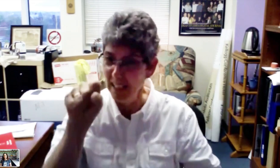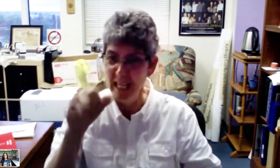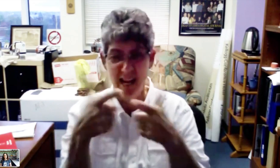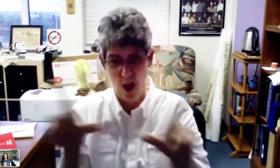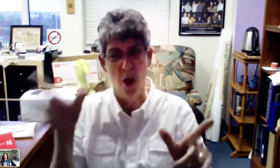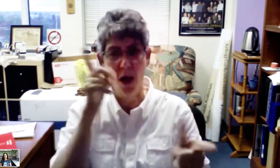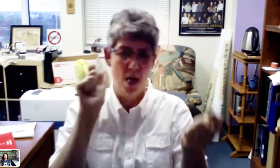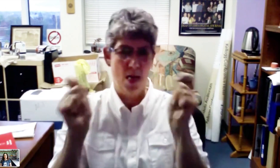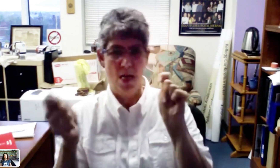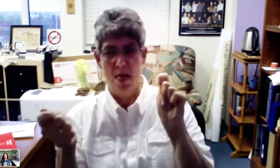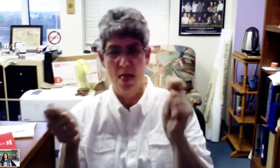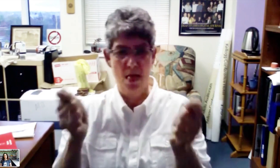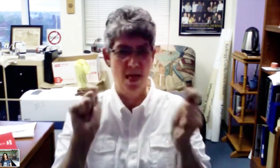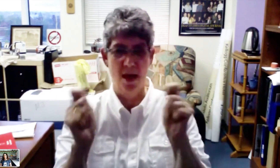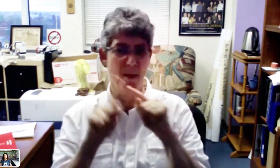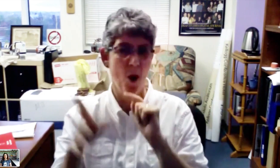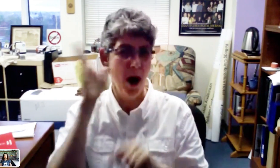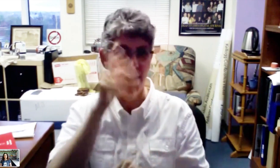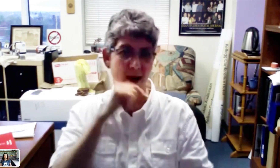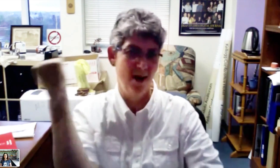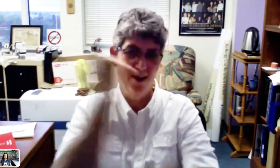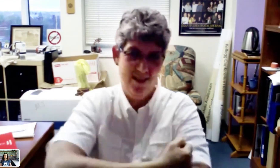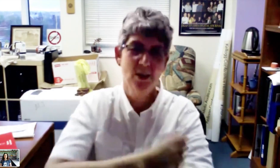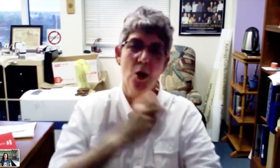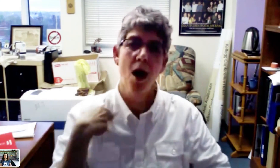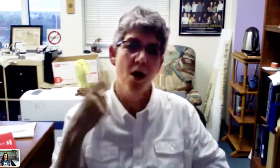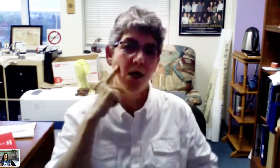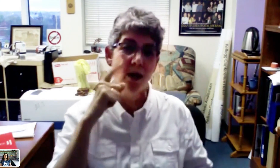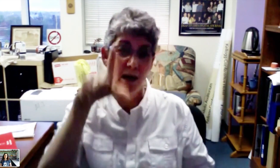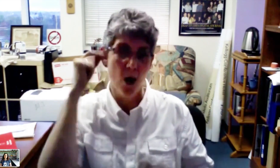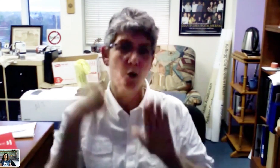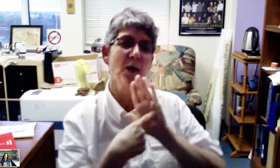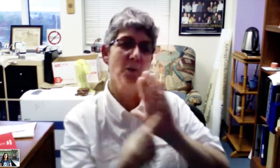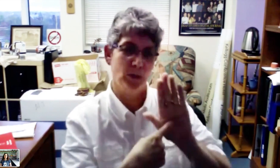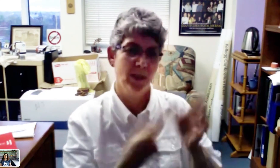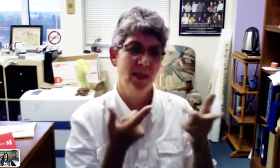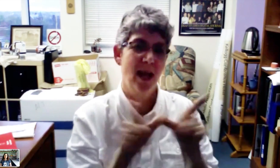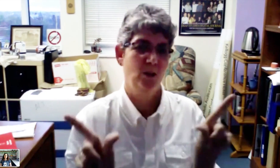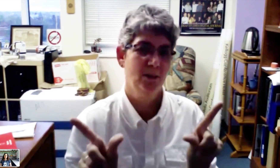YES, LANGUAGES CHANGE BUT THEY ARE NEVER GONNA GO AWAY. AND GALLAUDET REALLY REPRESENTS SIGN LANGUAGE